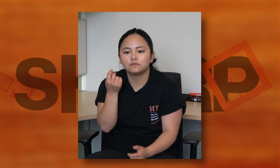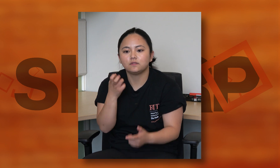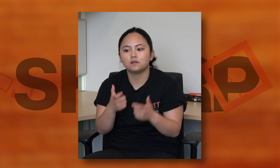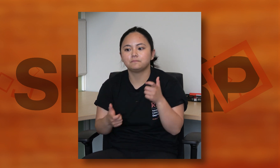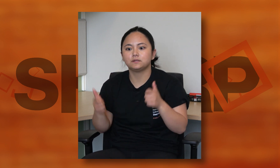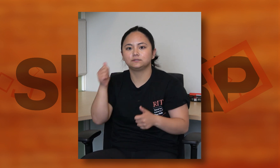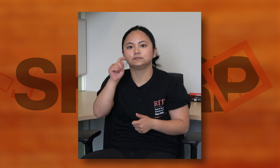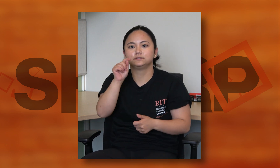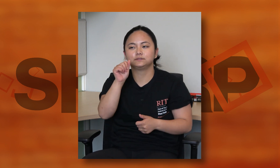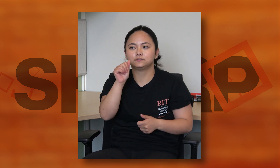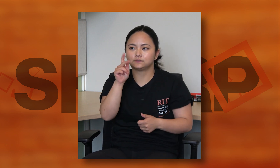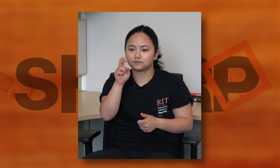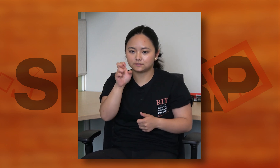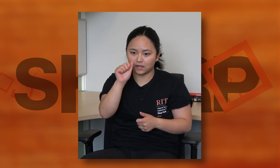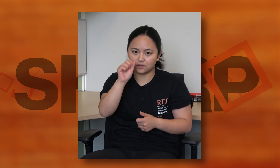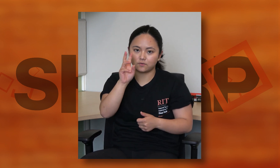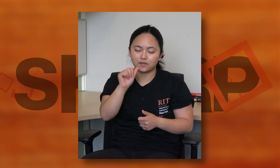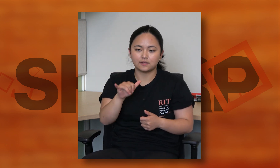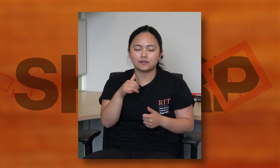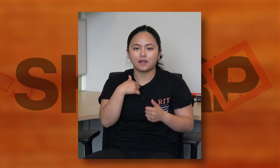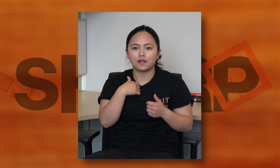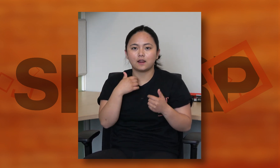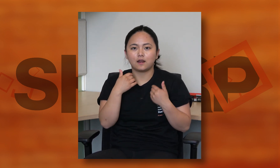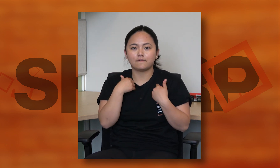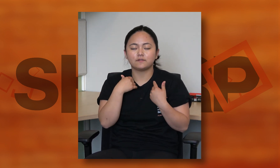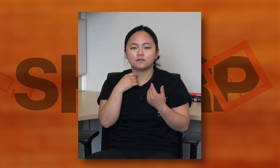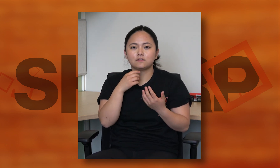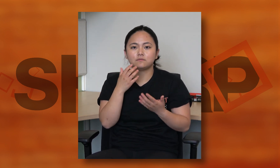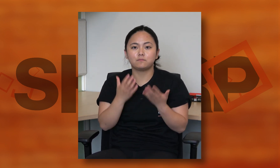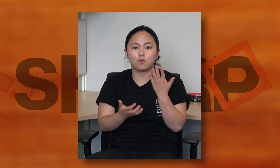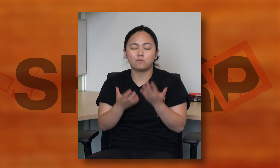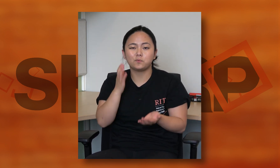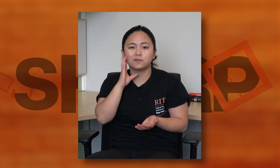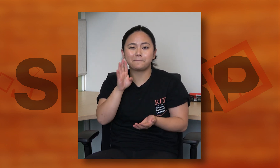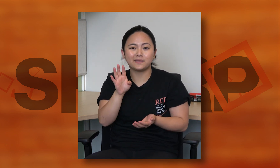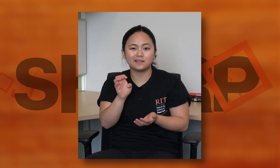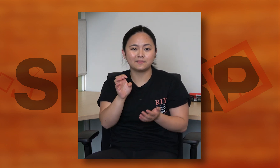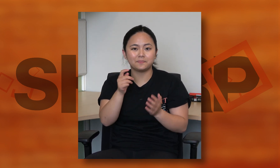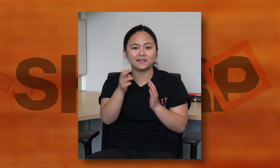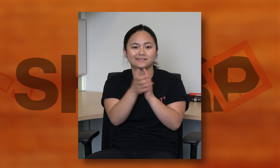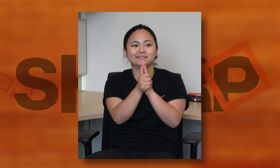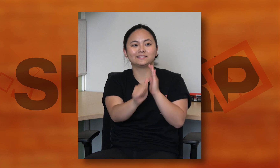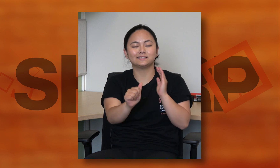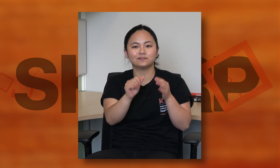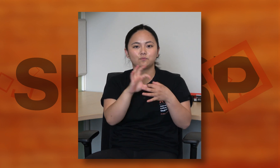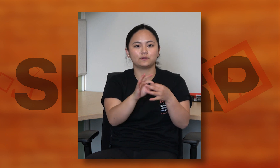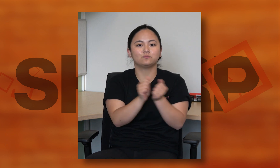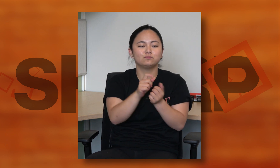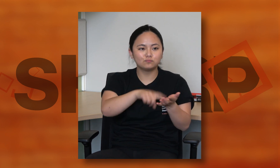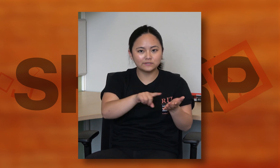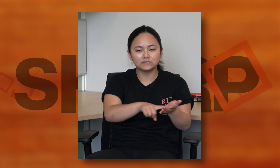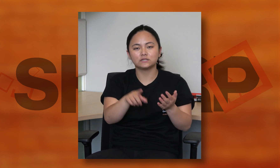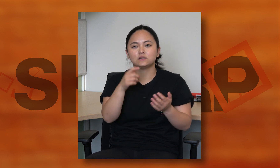Emma: I think the biggest takeaway from this experience would probably be the research skills I gained.